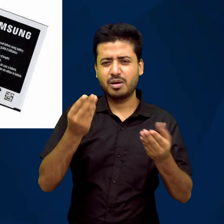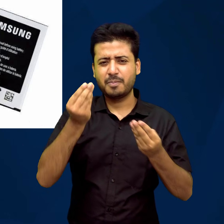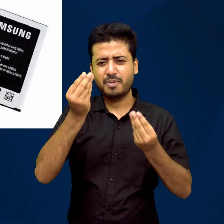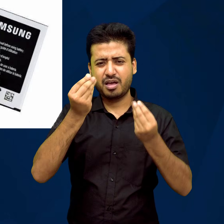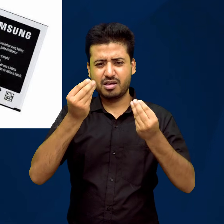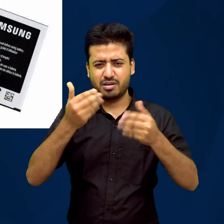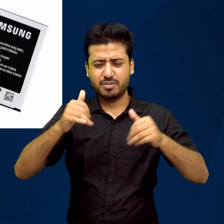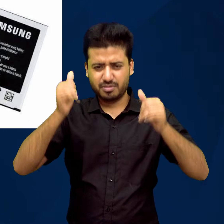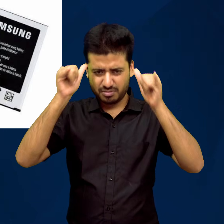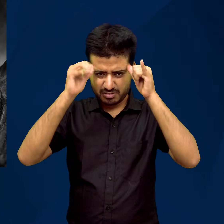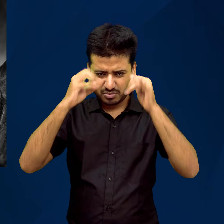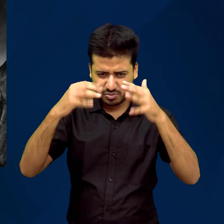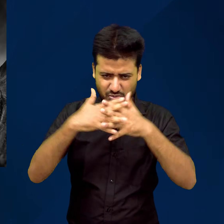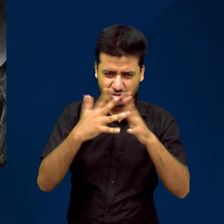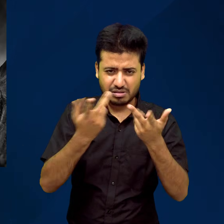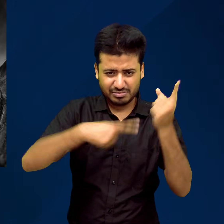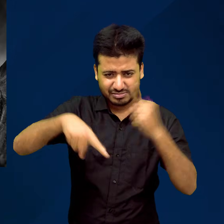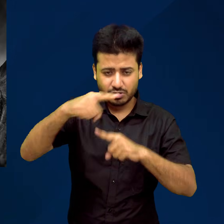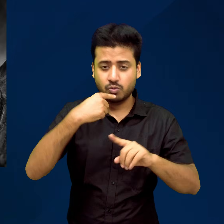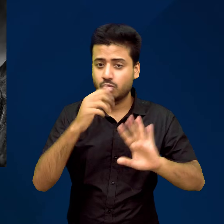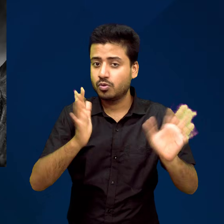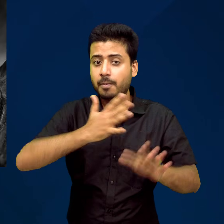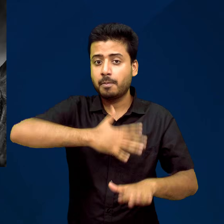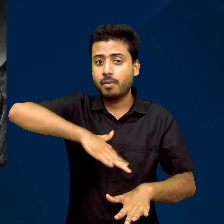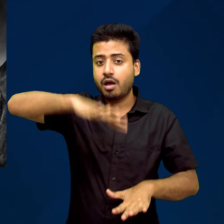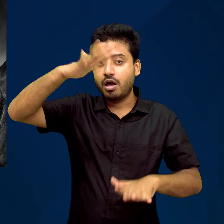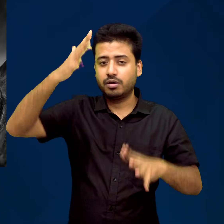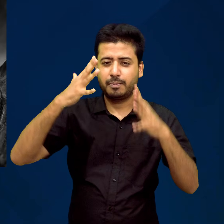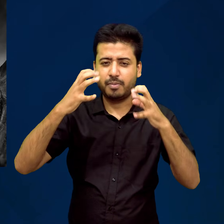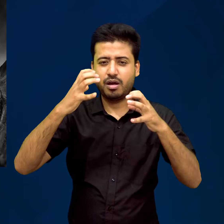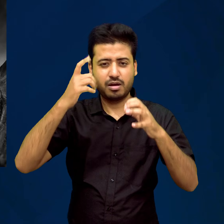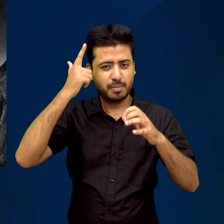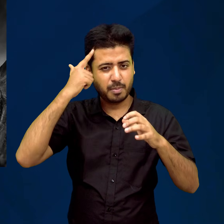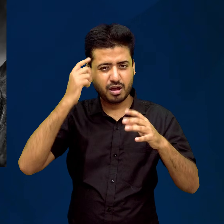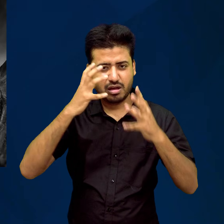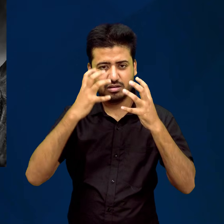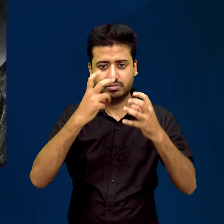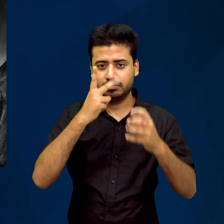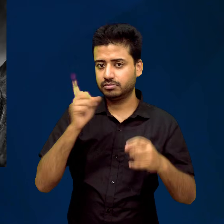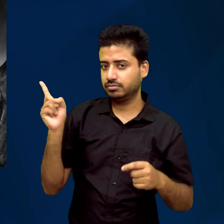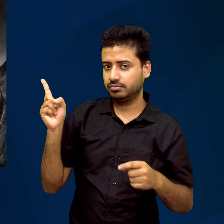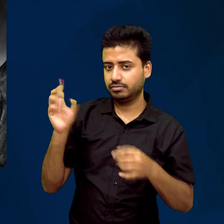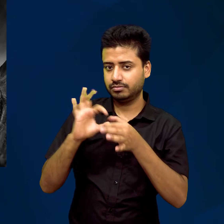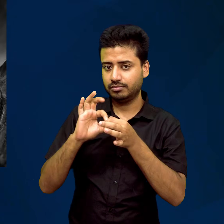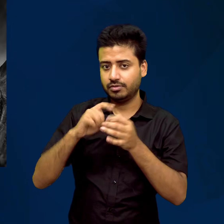how dry cell batteries are made. Standard zinc carbon dry cell batteries rely on a carbon rod,